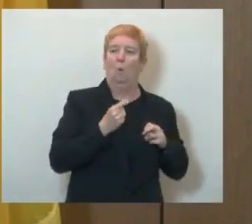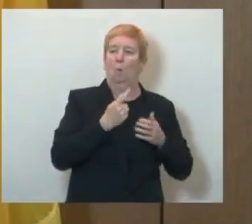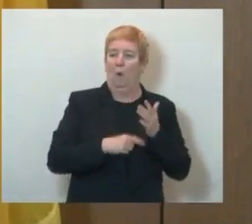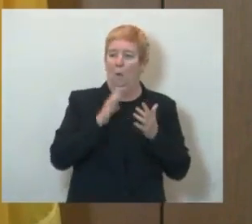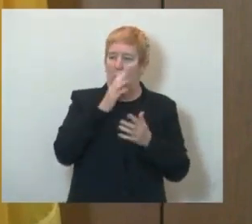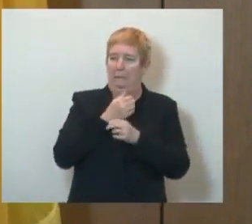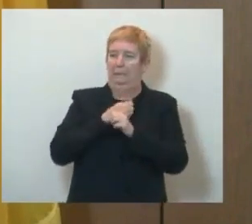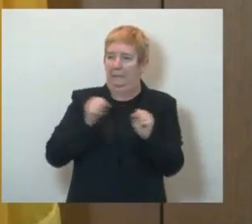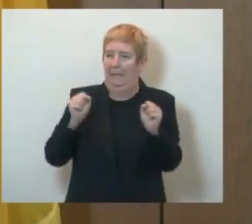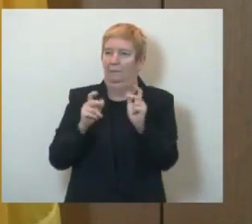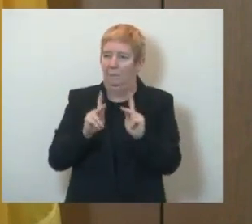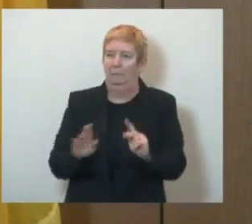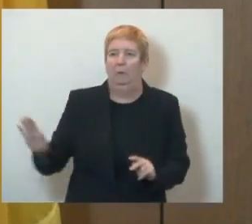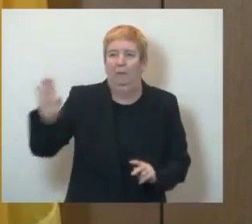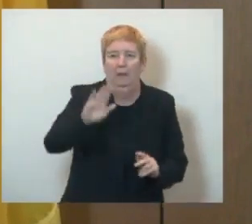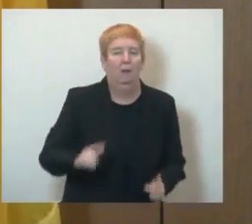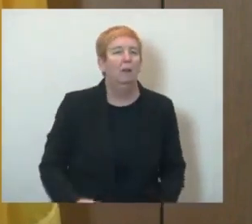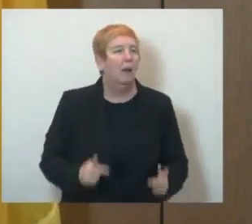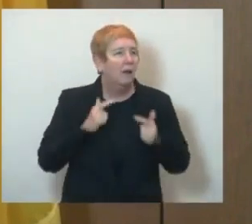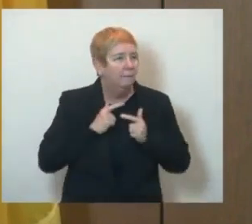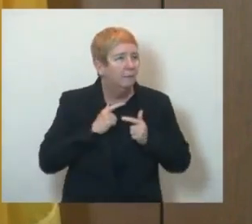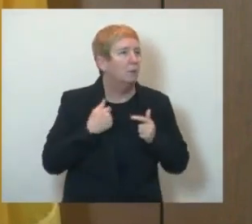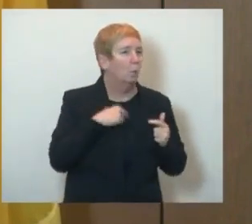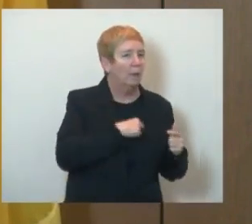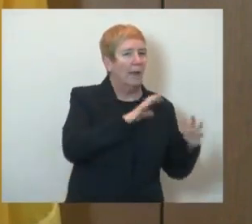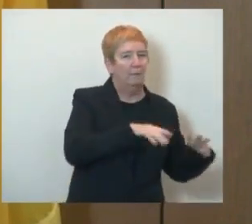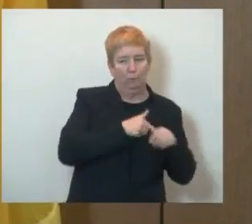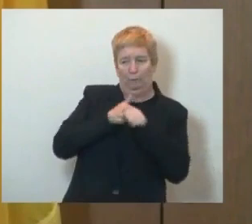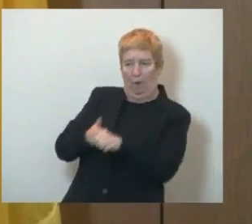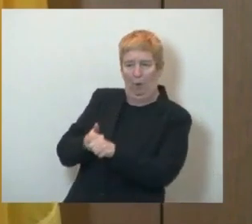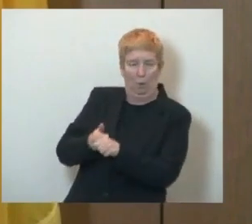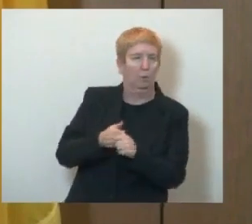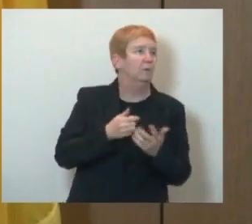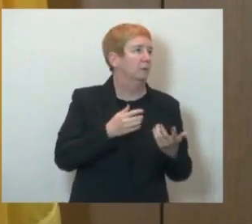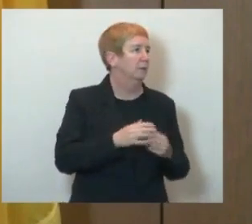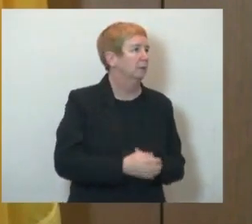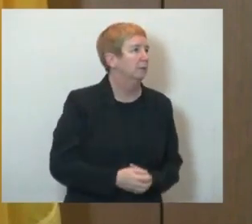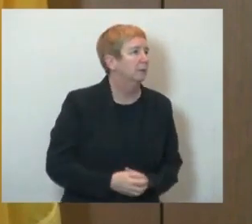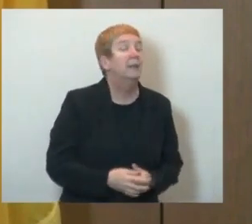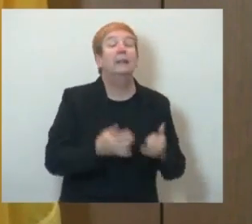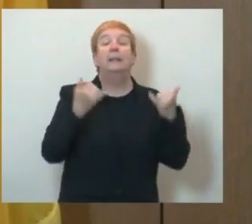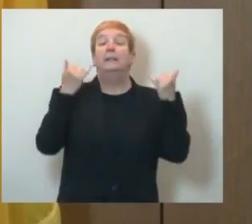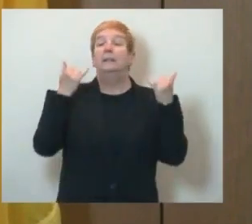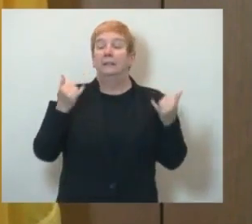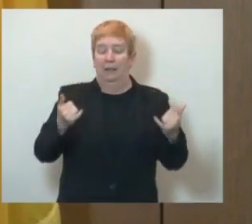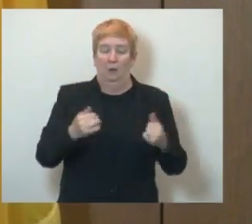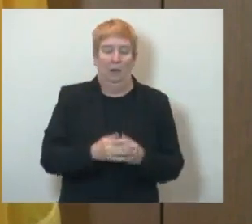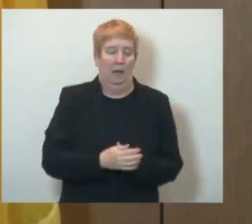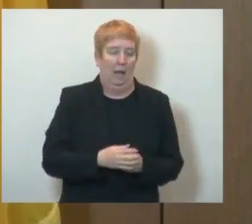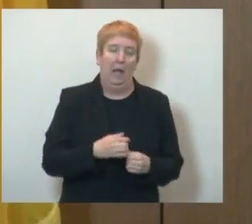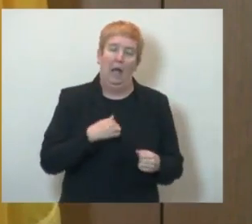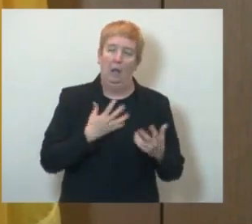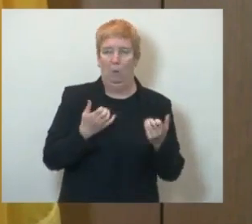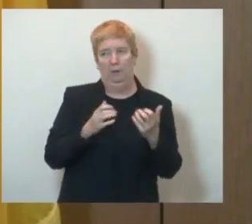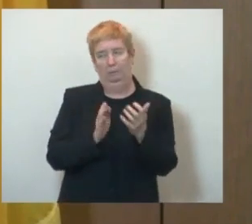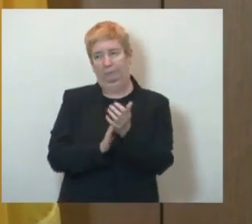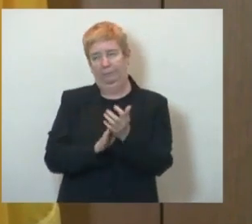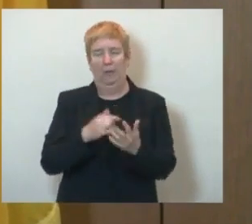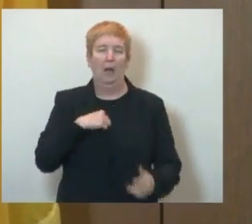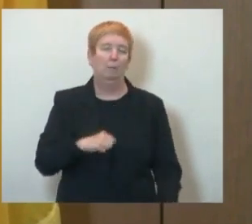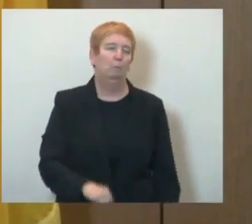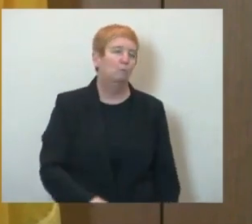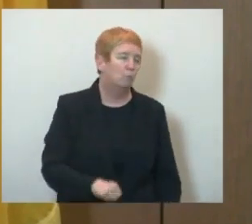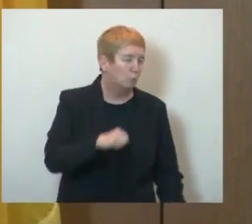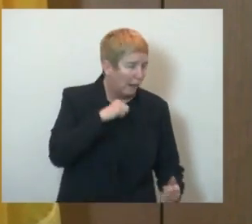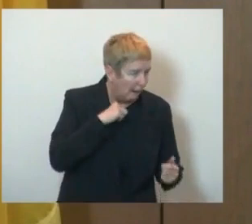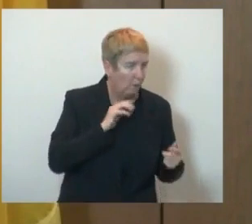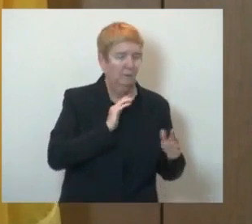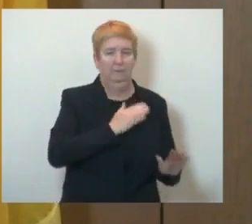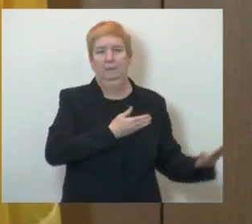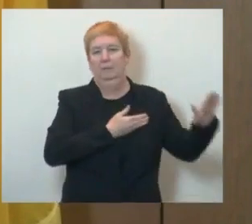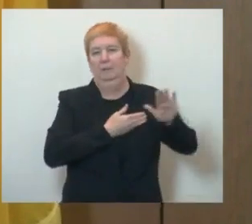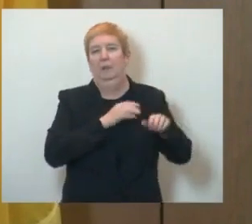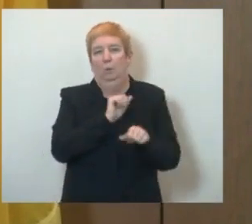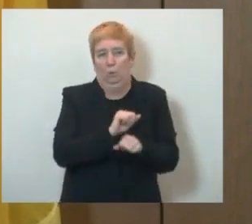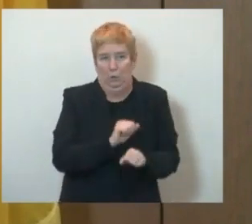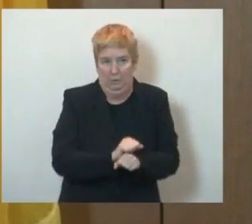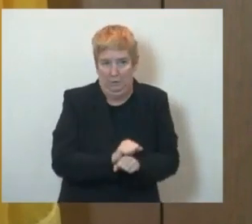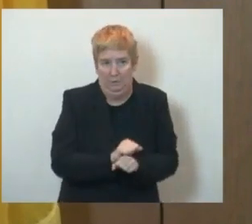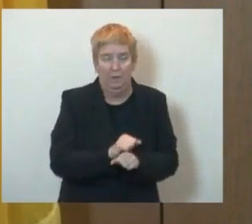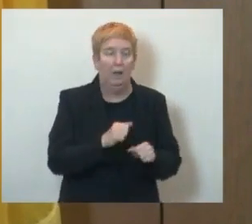BE AS PREPARED AS POSSIBLE AND TO HAVE OUR BEHAVIORS DICTATE THE KIND OF RESPONSES THAT SAVE AS MANY LIVES AS POSSIBLE.